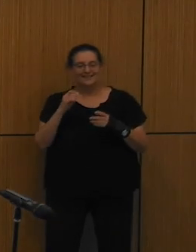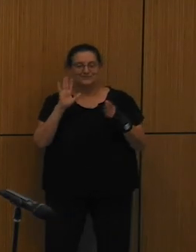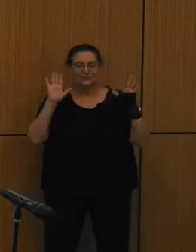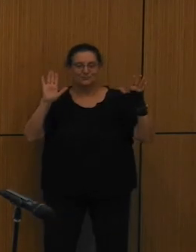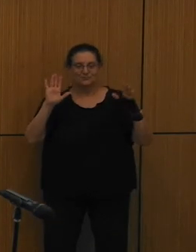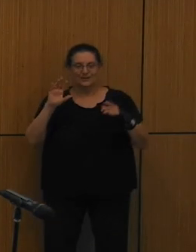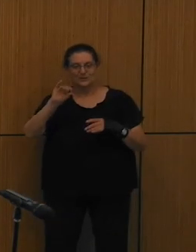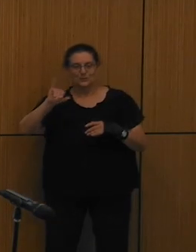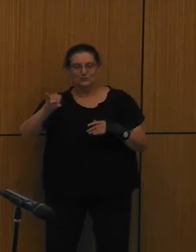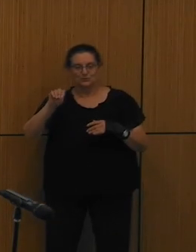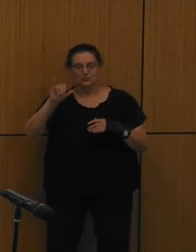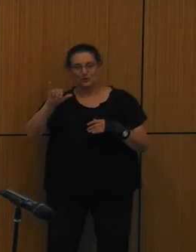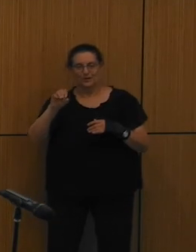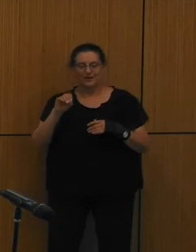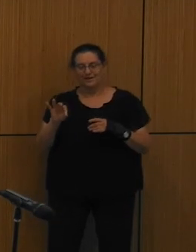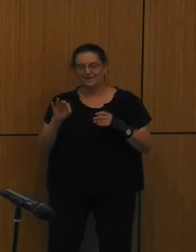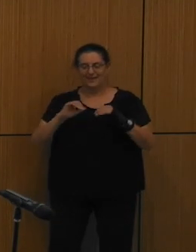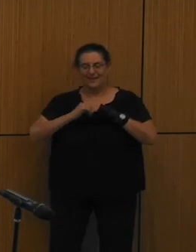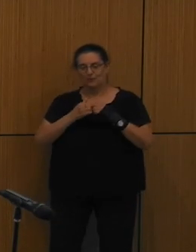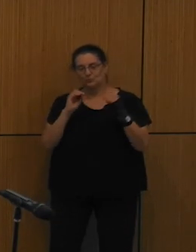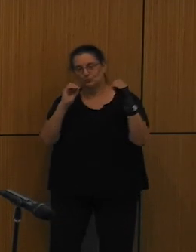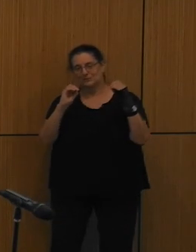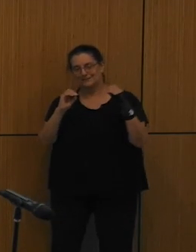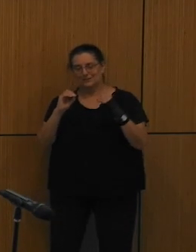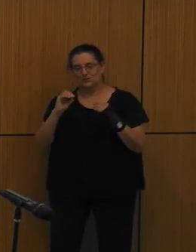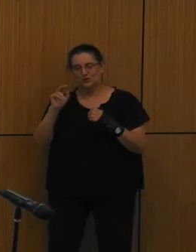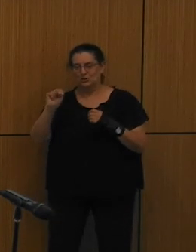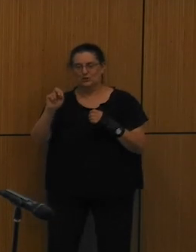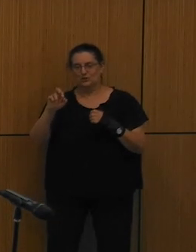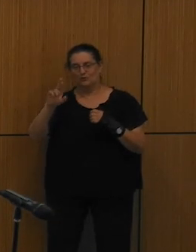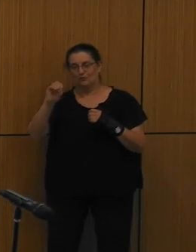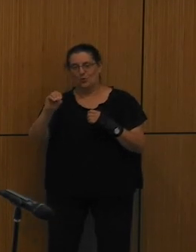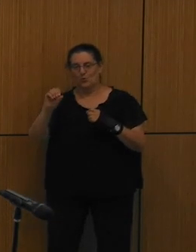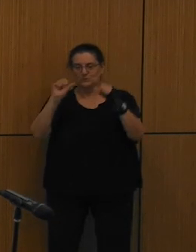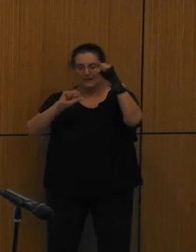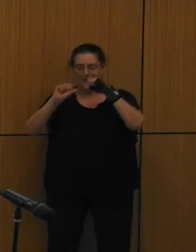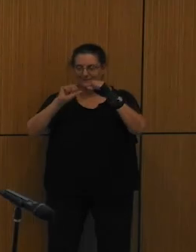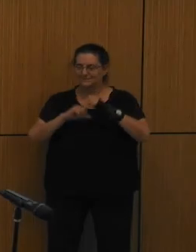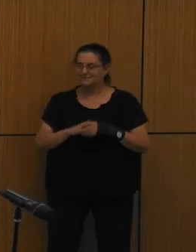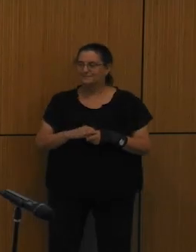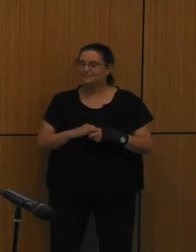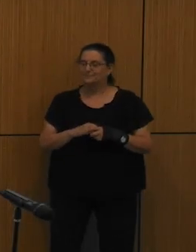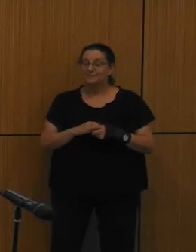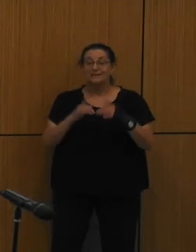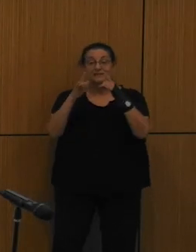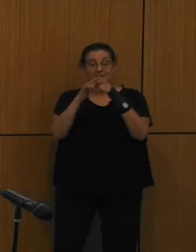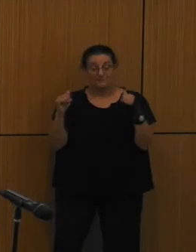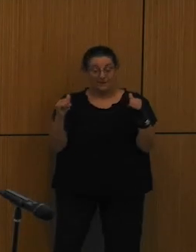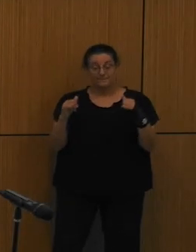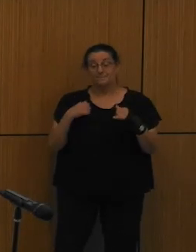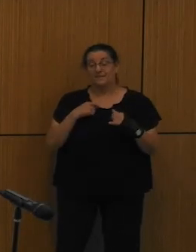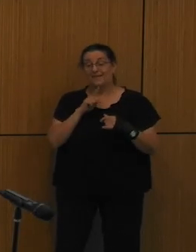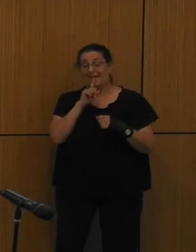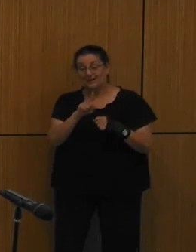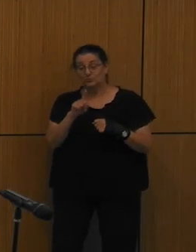of sort of the pedagogy of neuroscience is being able to give that to people. At the same time, the actual human brain. Right.